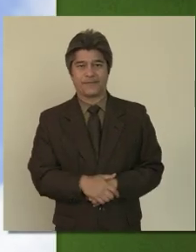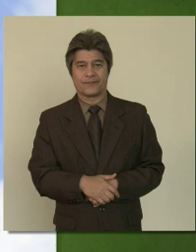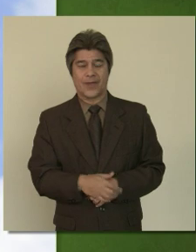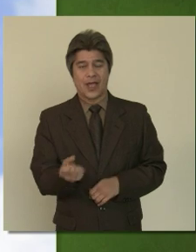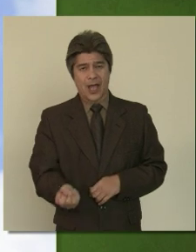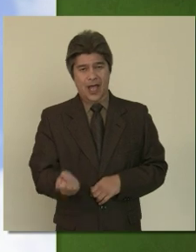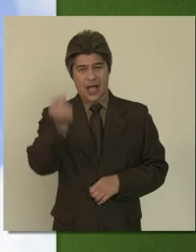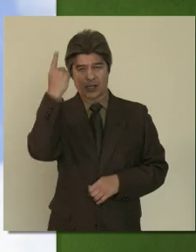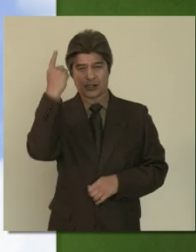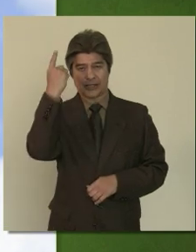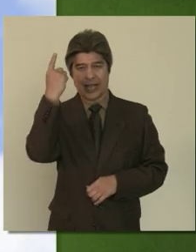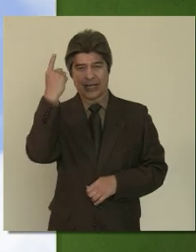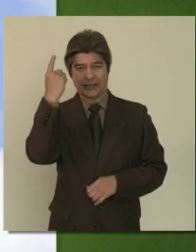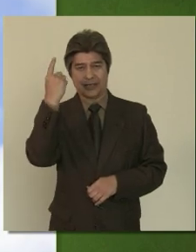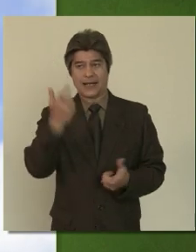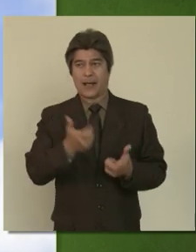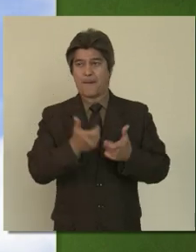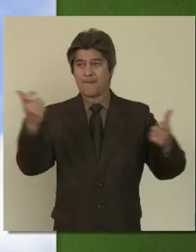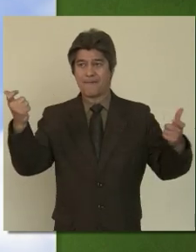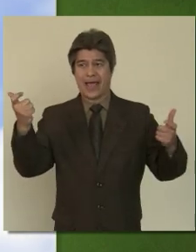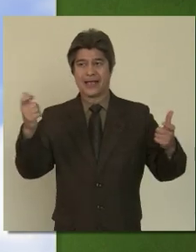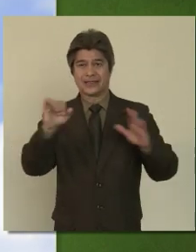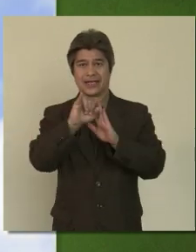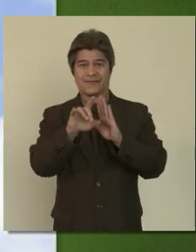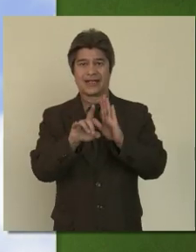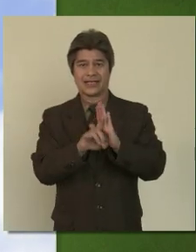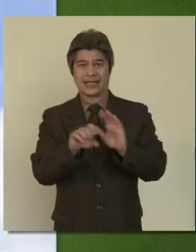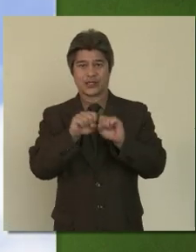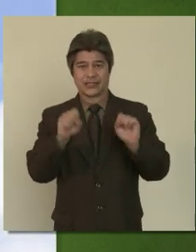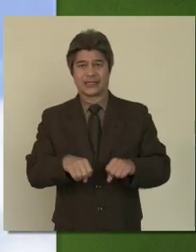Understanding the mass notification system at your duty station will help